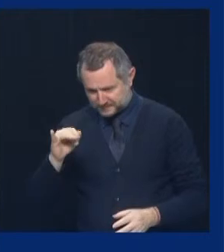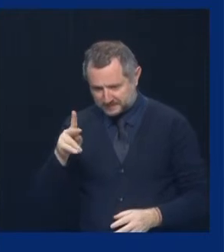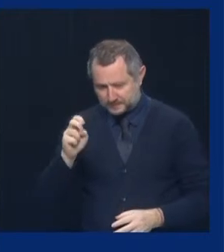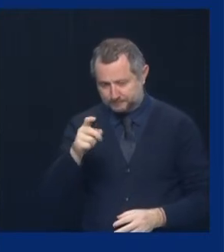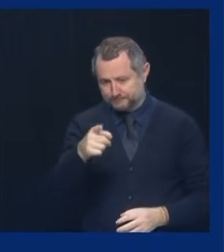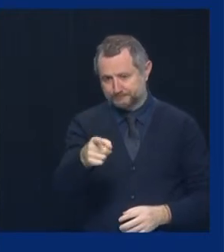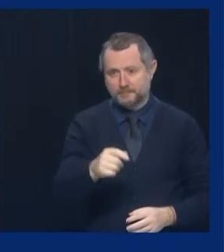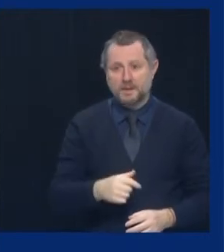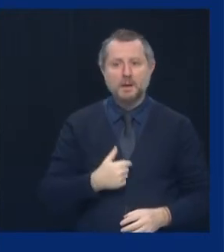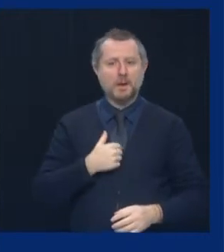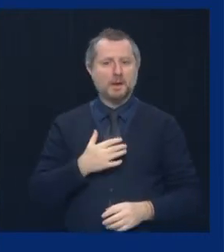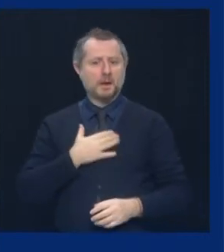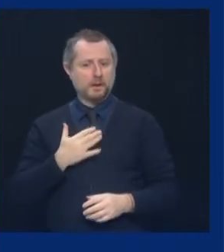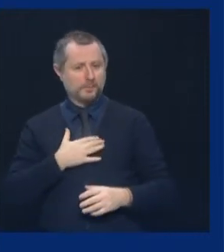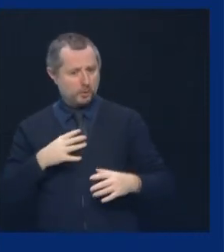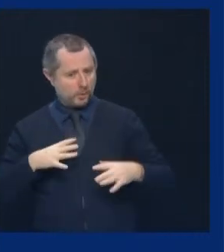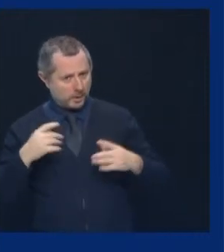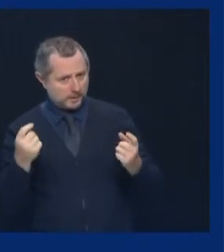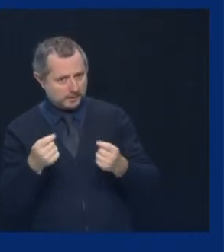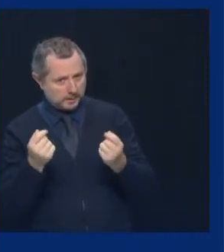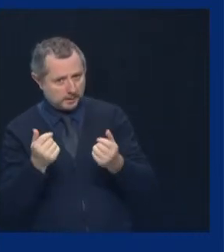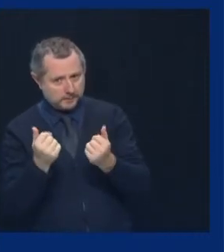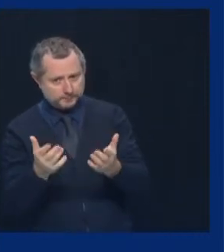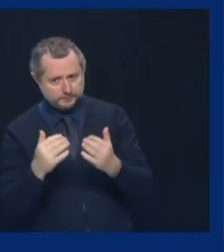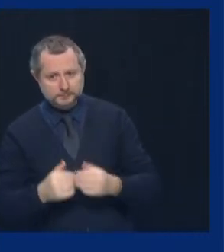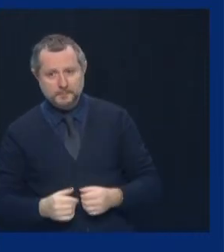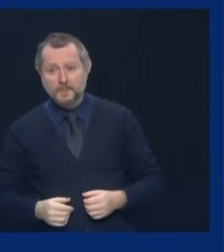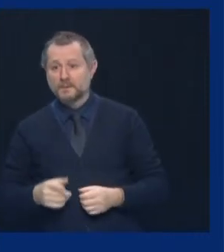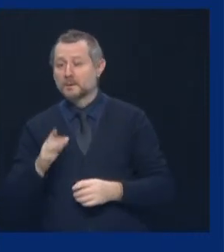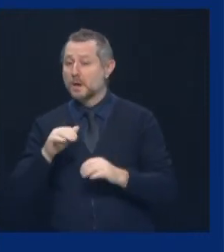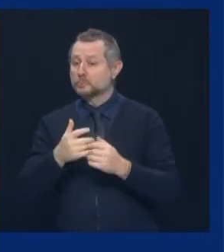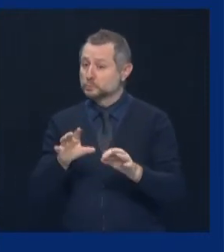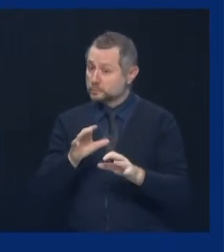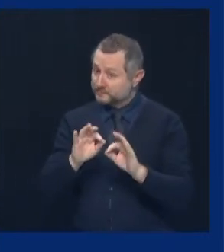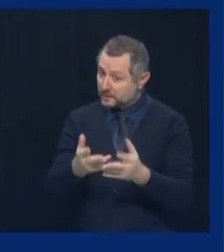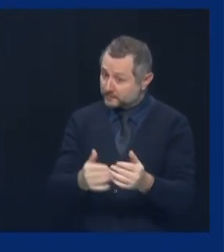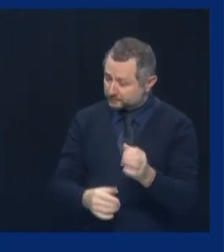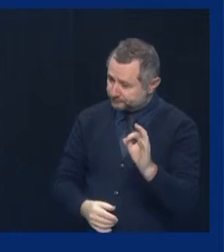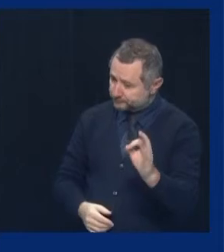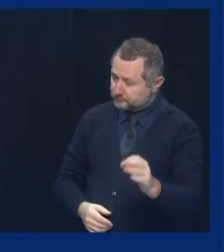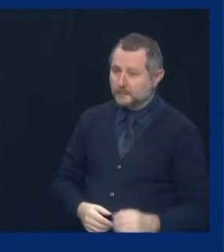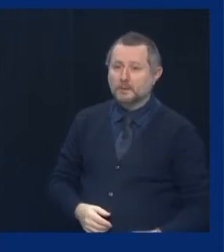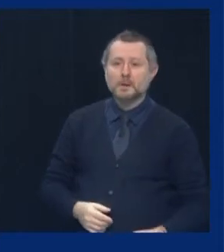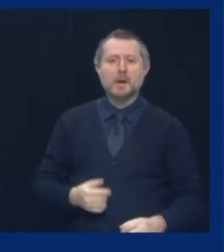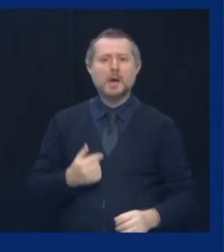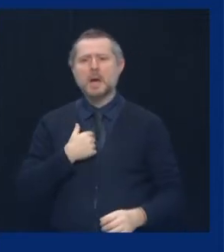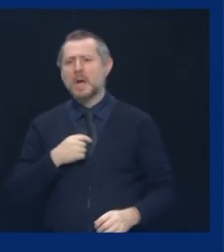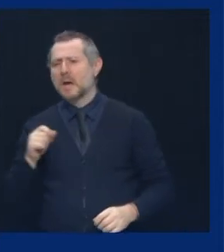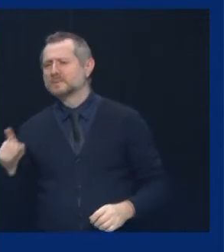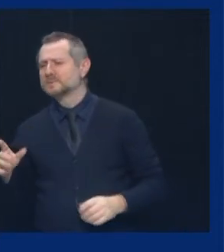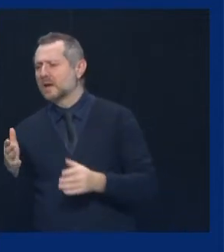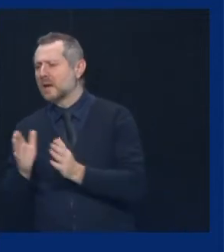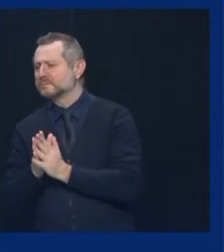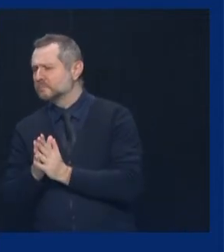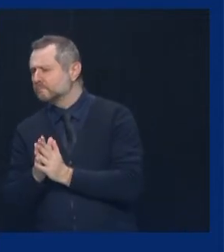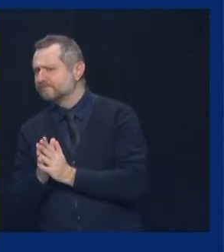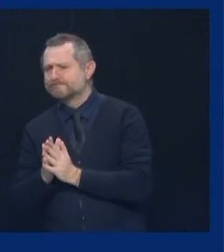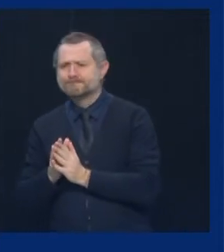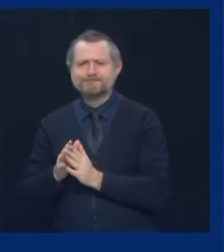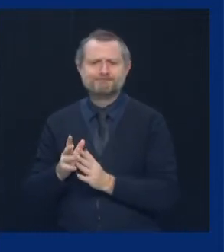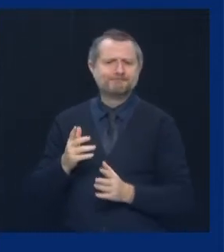WHAT IS THE -- HI YA, MIKE.